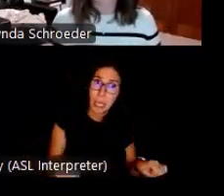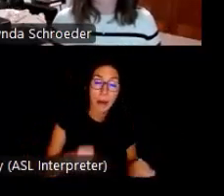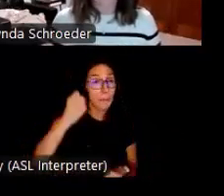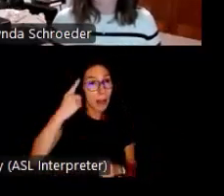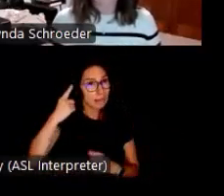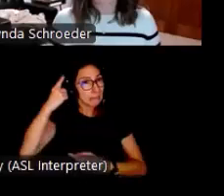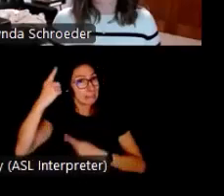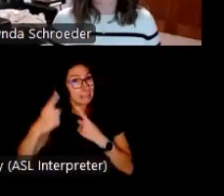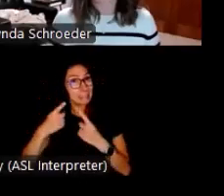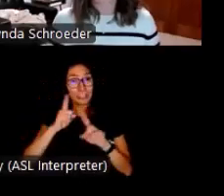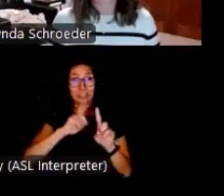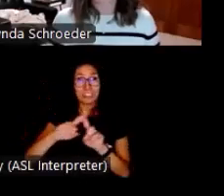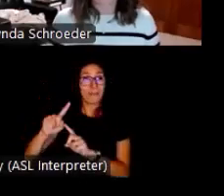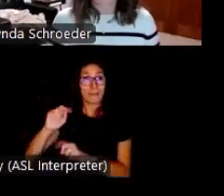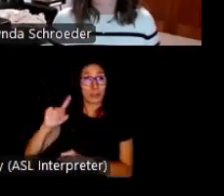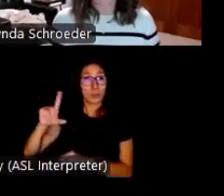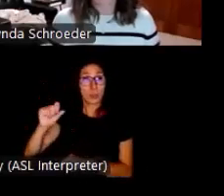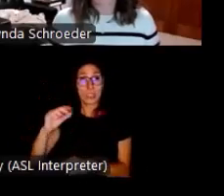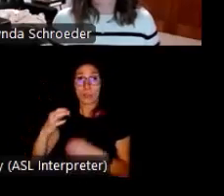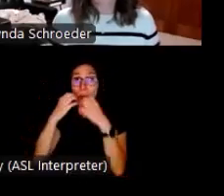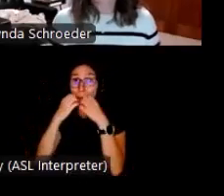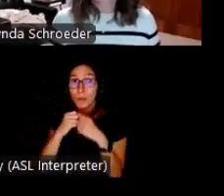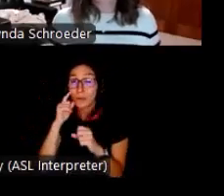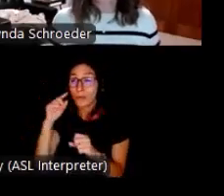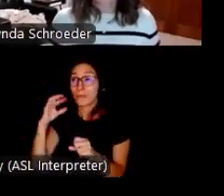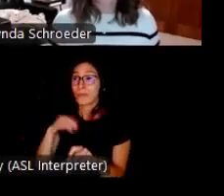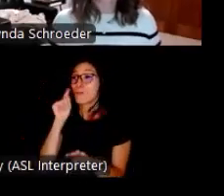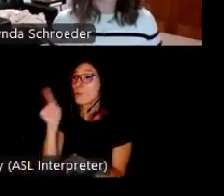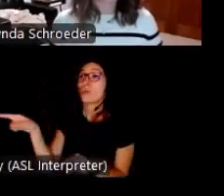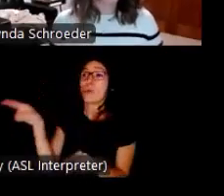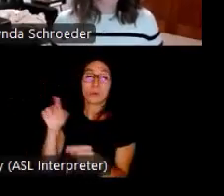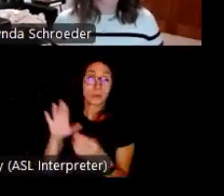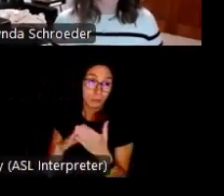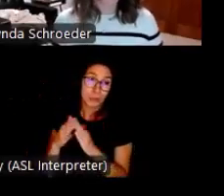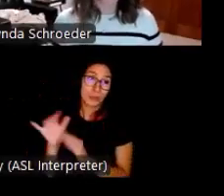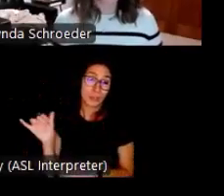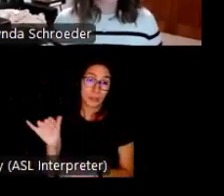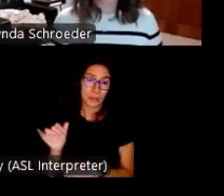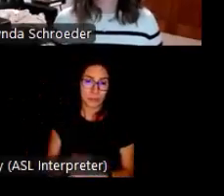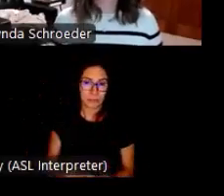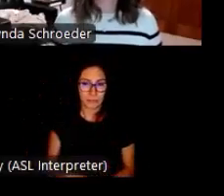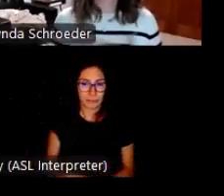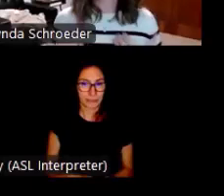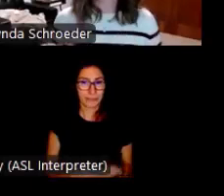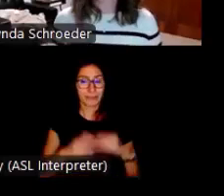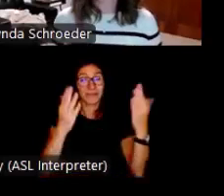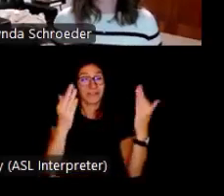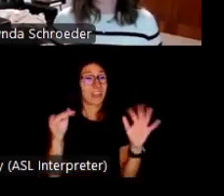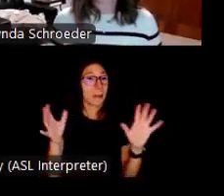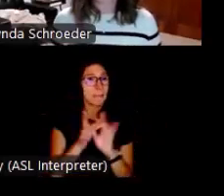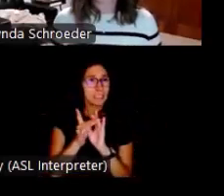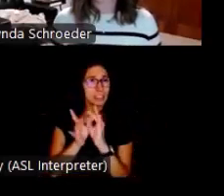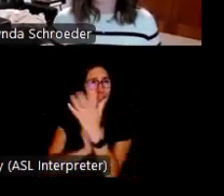valuable in rural communities. Tailor your messages. Make sure the images you use do not